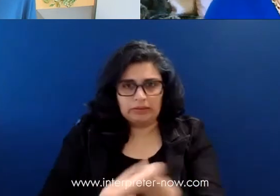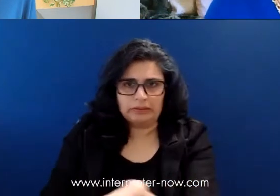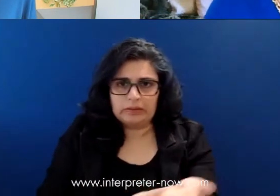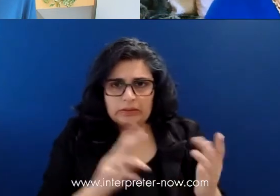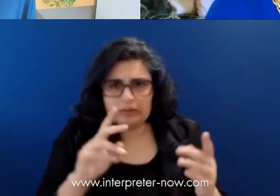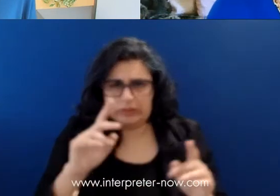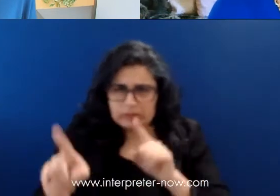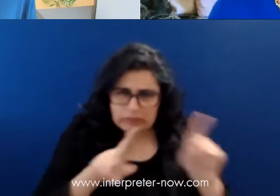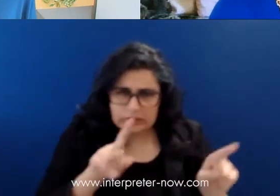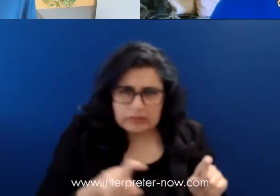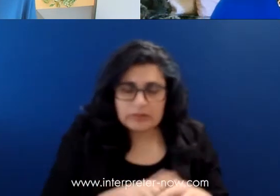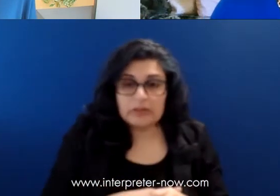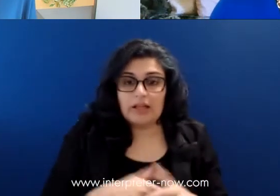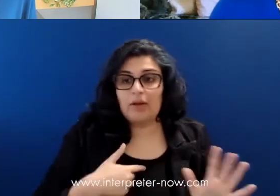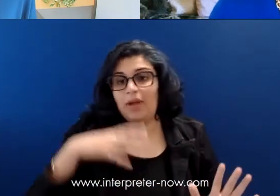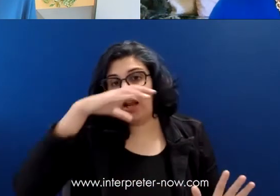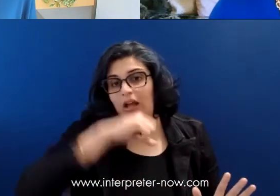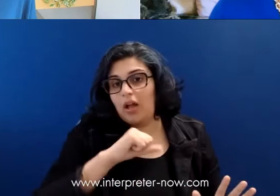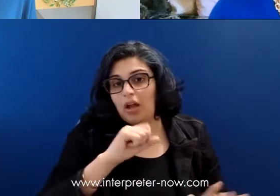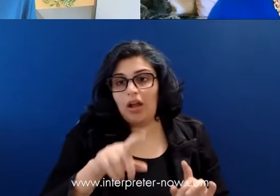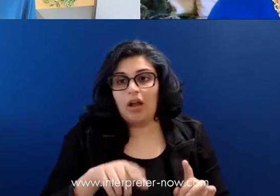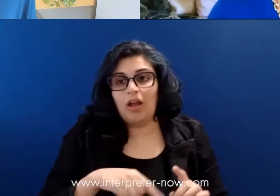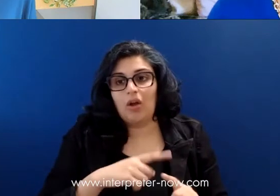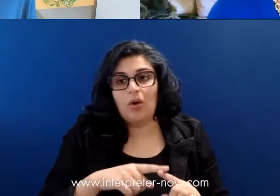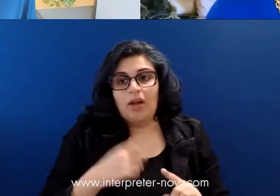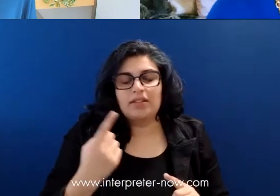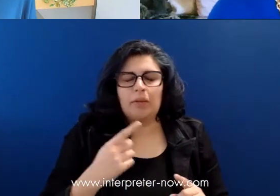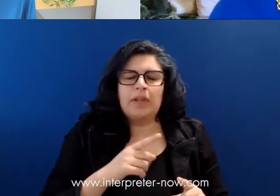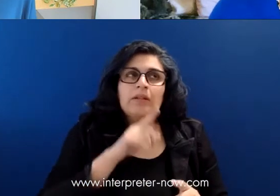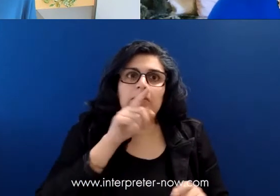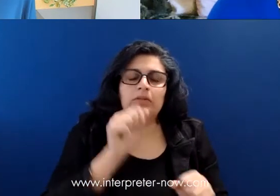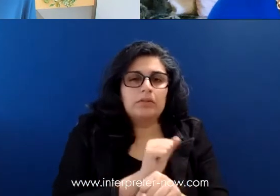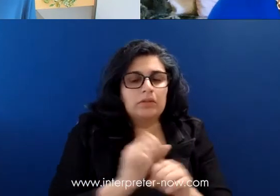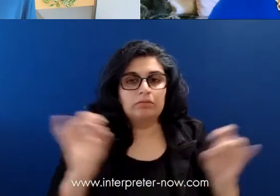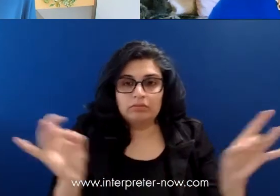My assumption is when something really difficult is happening in the world, the default is